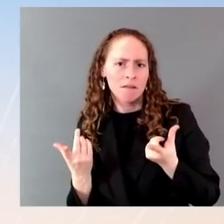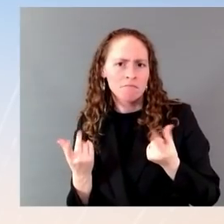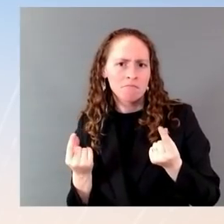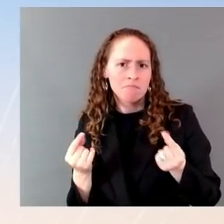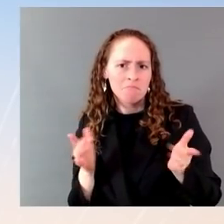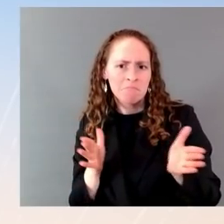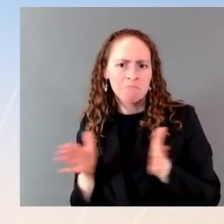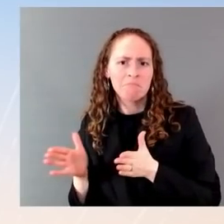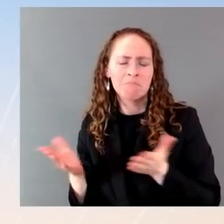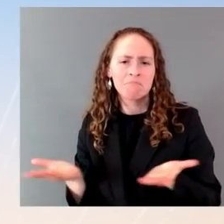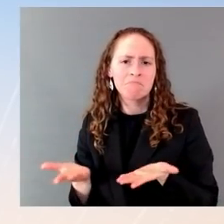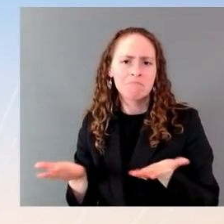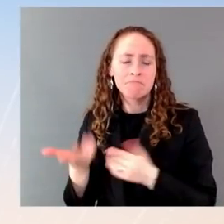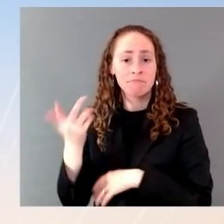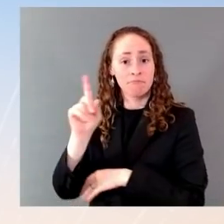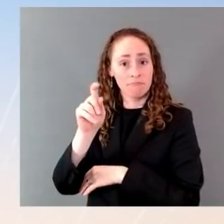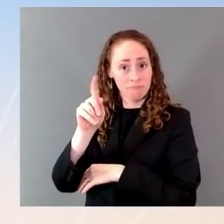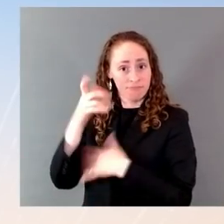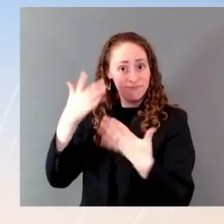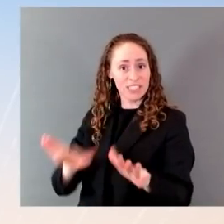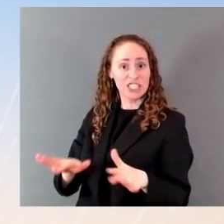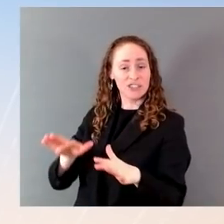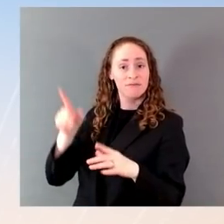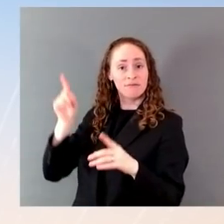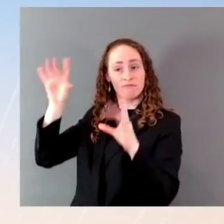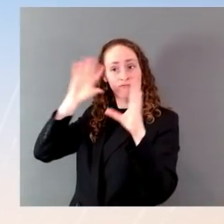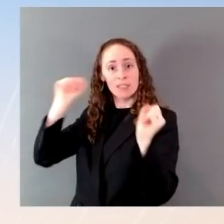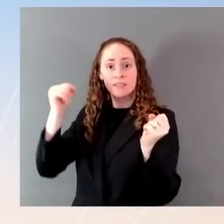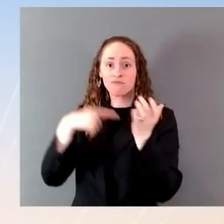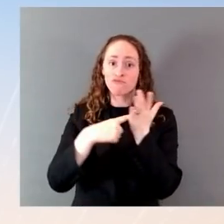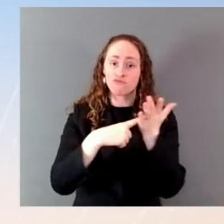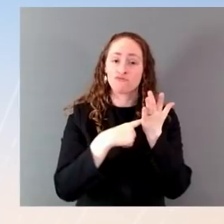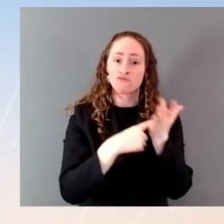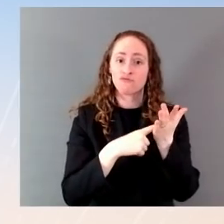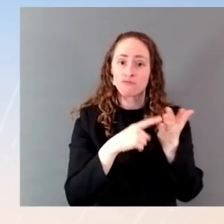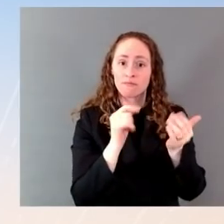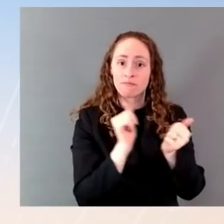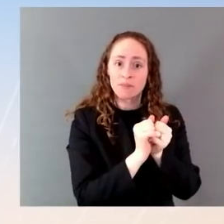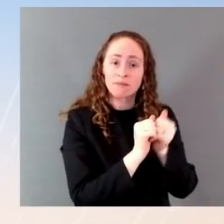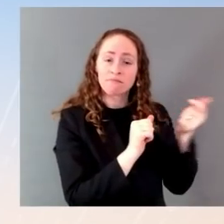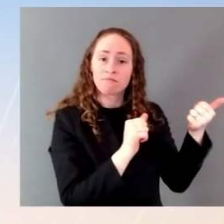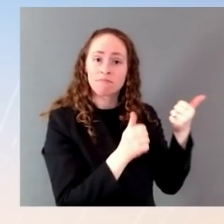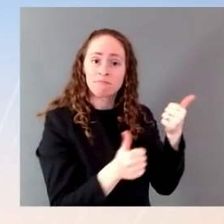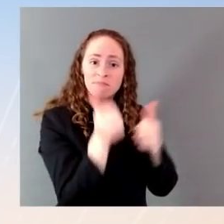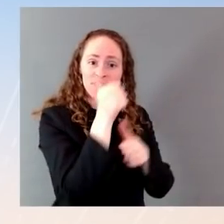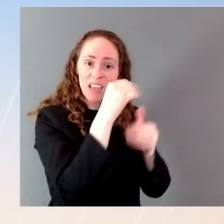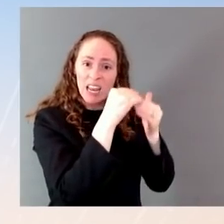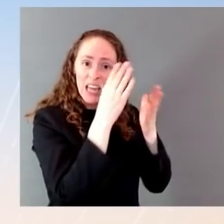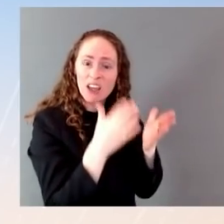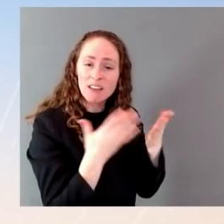And if you feel like you've kind of gotten over that hurdle, does that open the door to other compromises